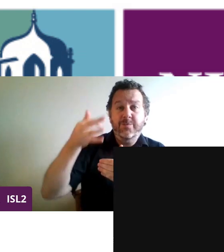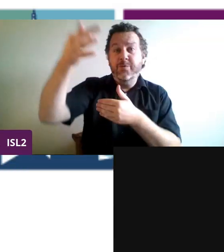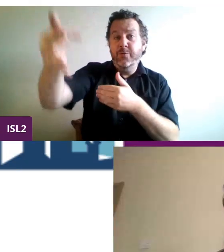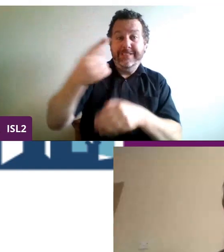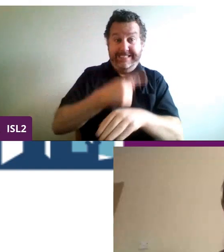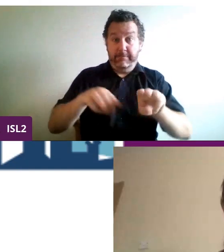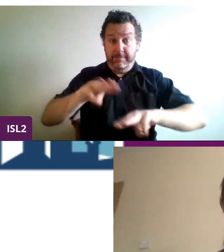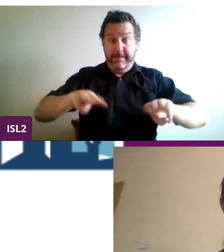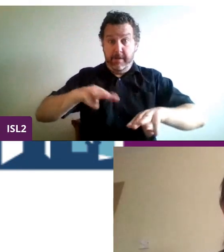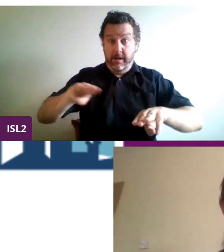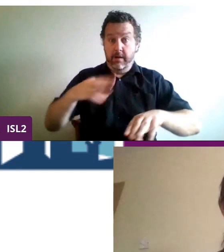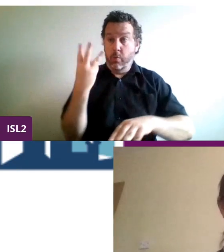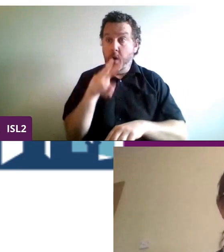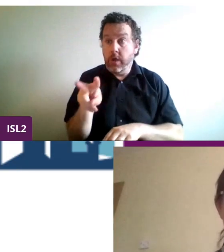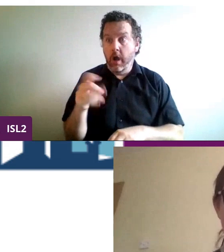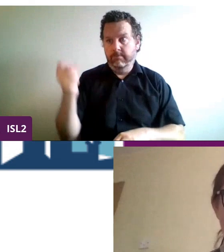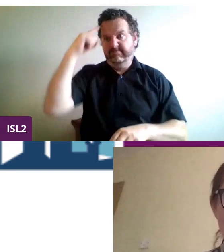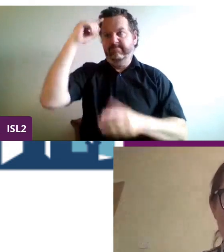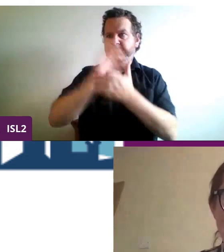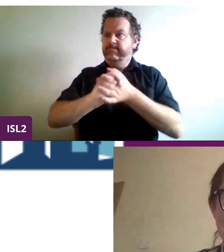Thank you, Sinéad.